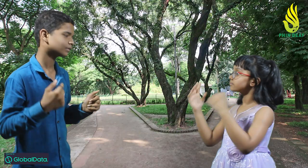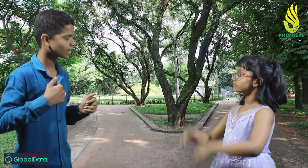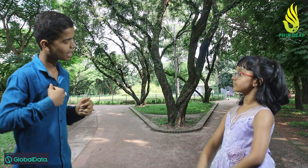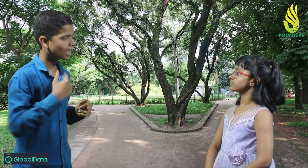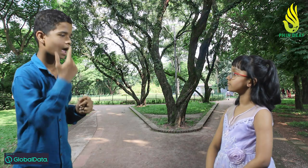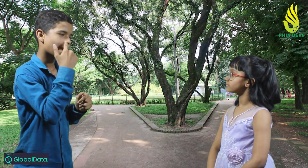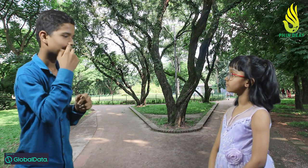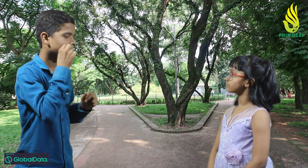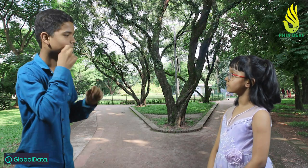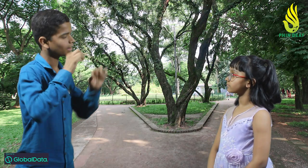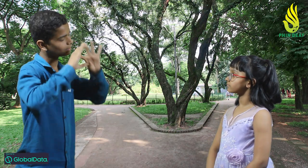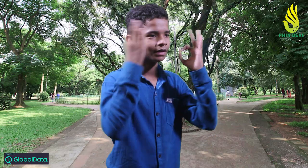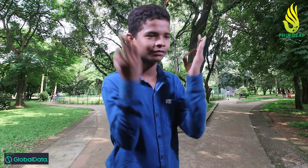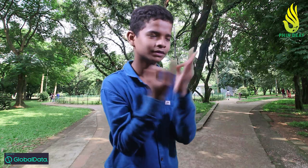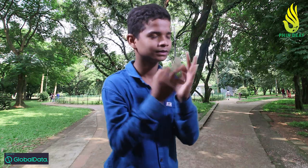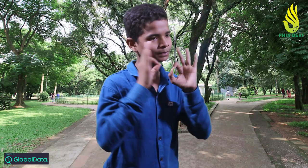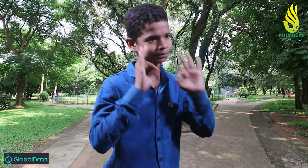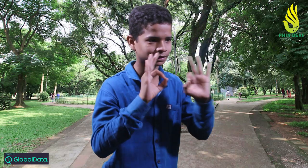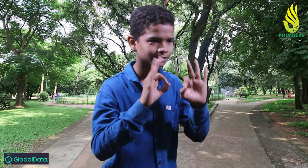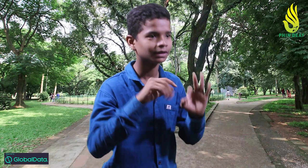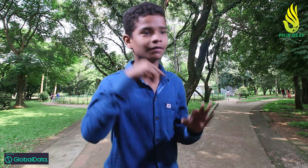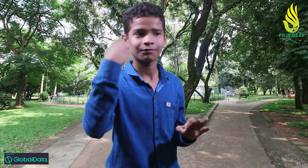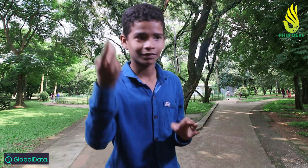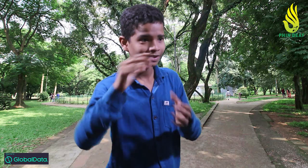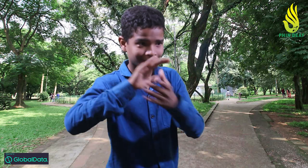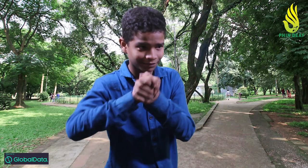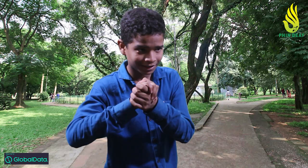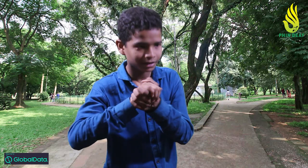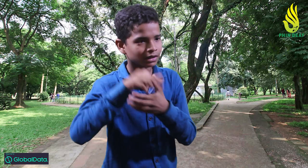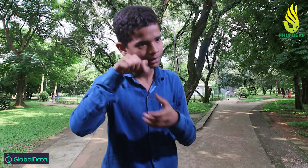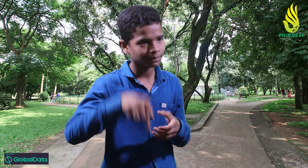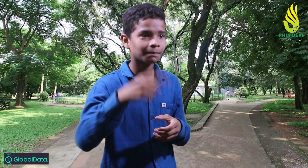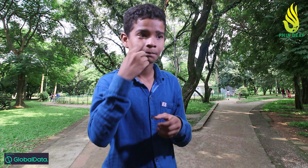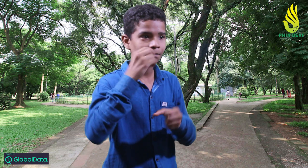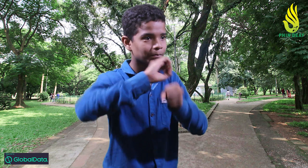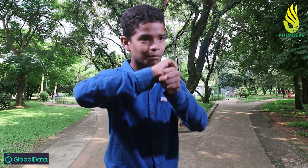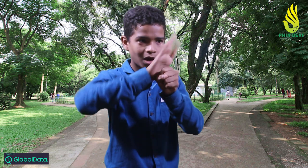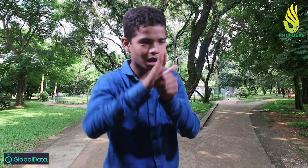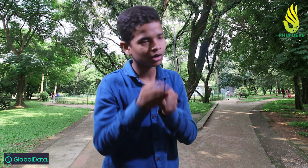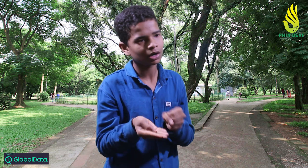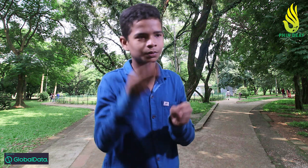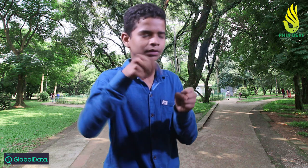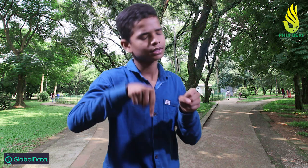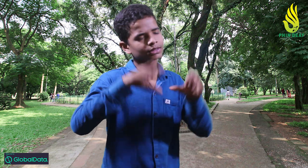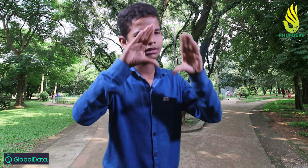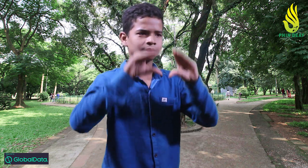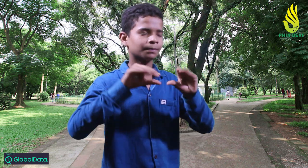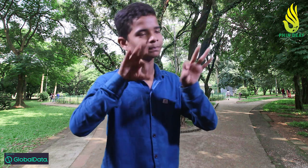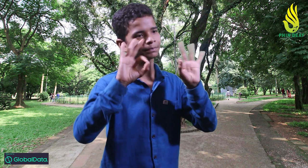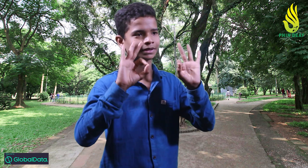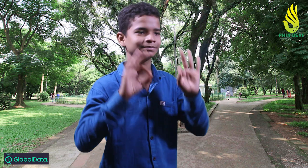My Mother and Father are all Family members also good. But, My friend's mother had Covid Positive, but She recovered now.